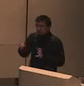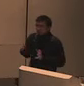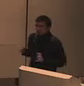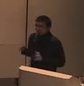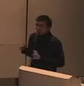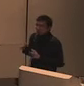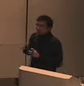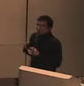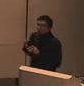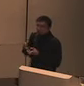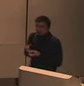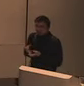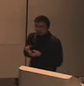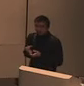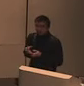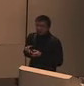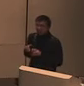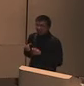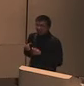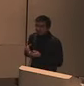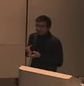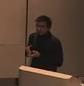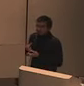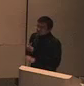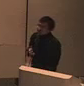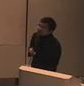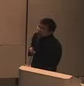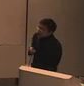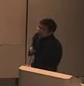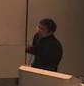But if you make some nice expectations,